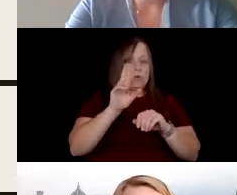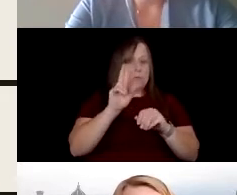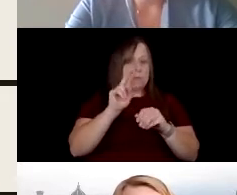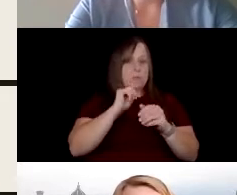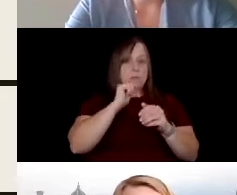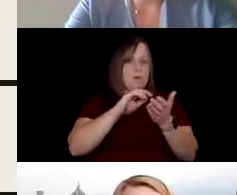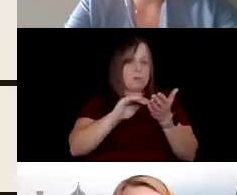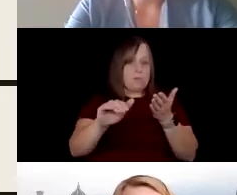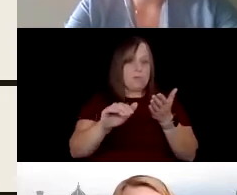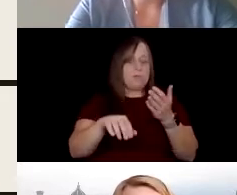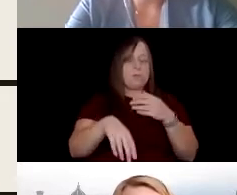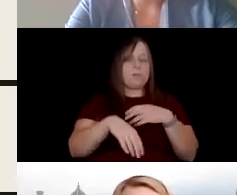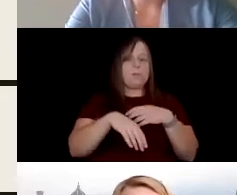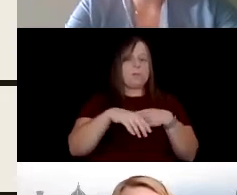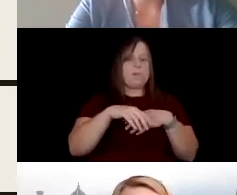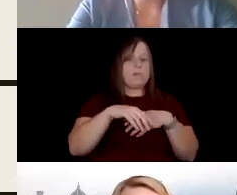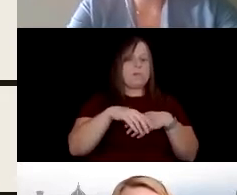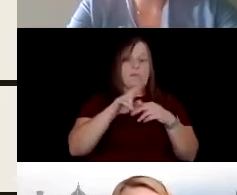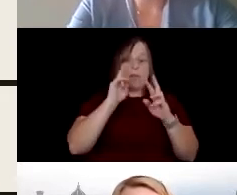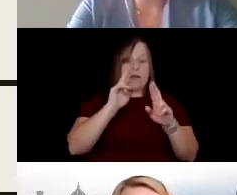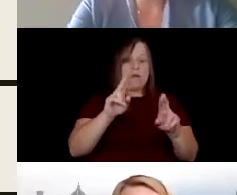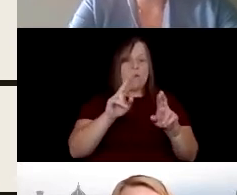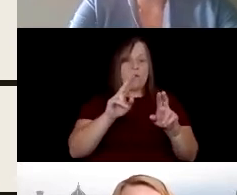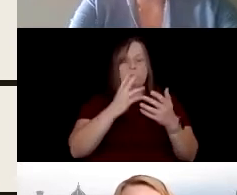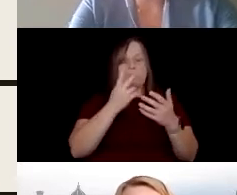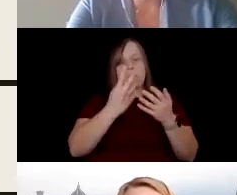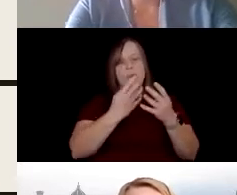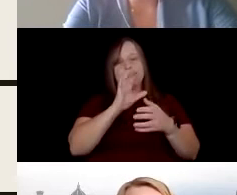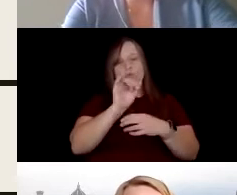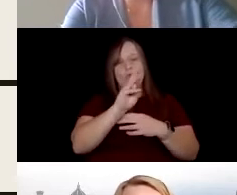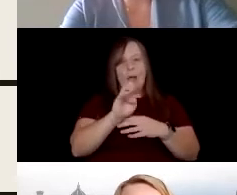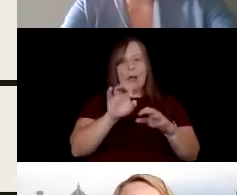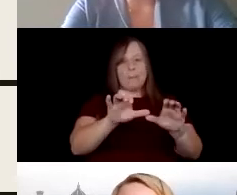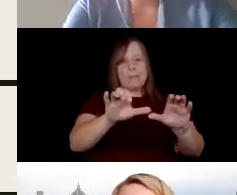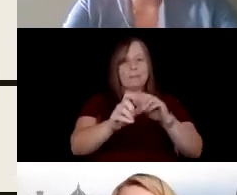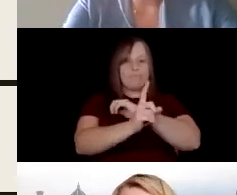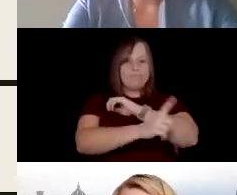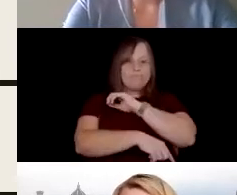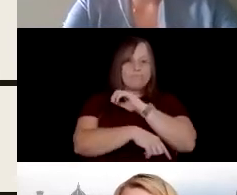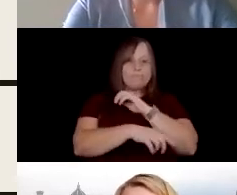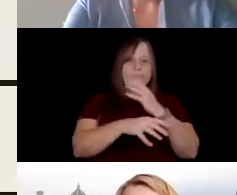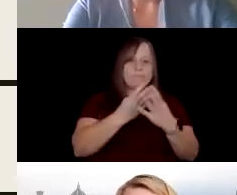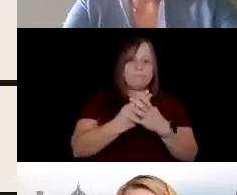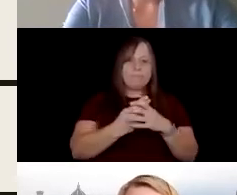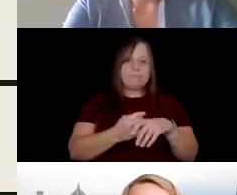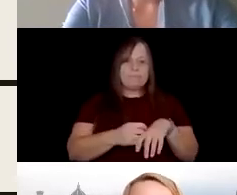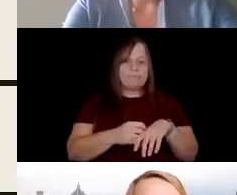it's a situation where you've been court martialed, where you've been convicted of some crime that you committed while serving. (horn honks)